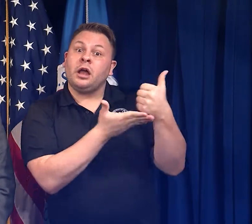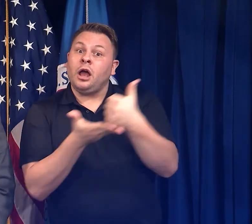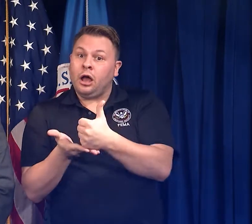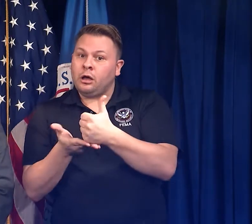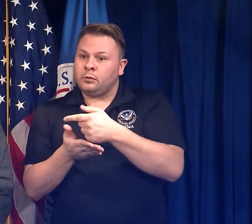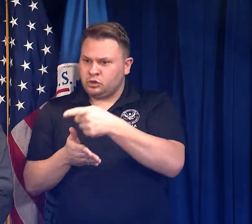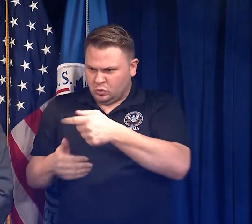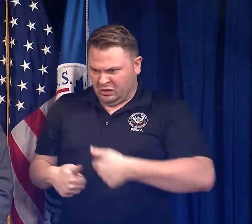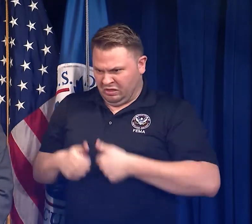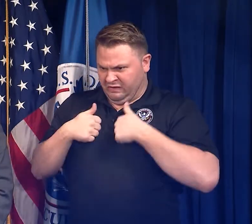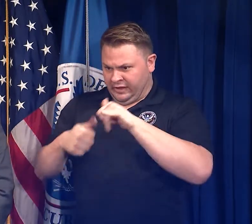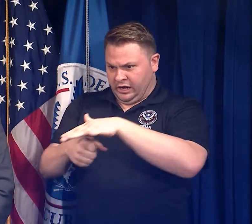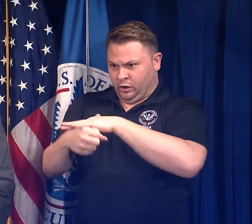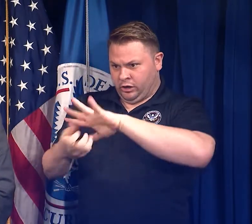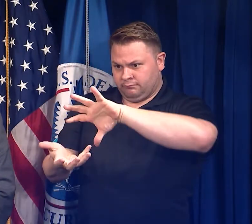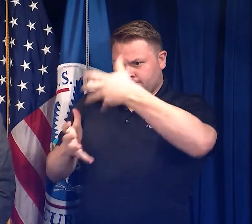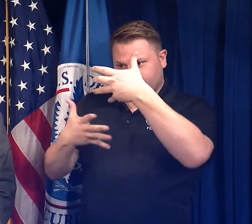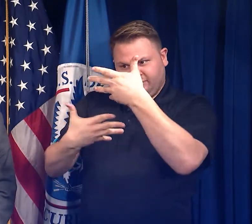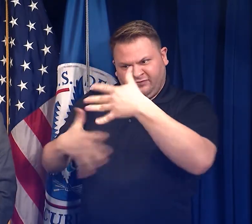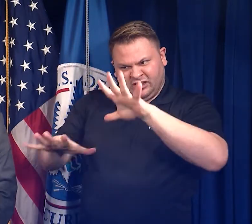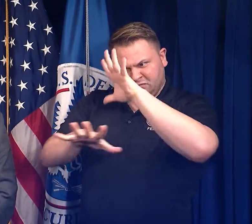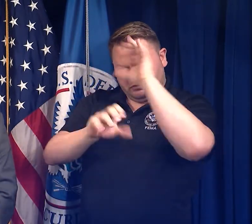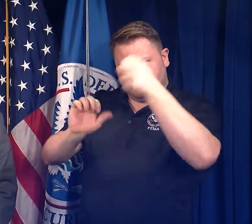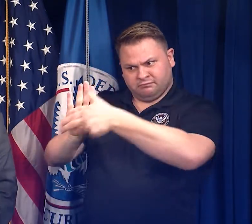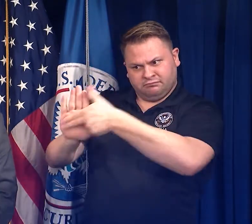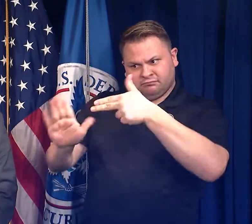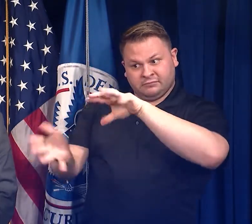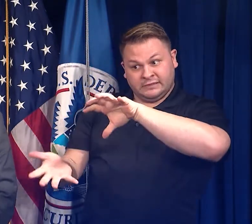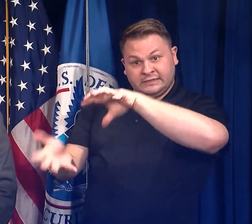and you live in an area with a presidential disaster declaration,